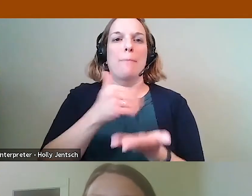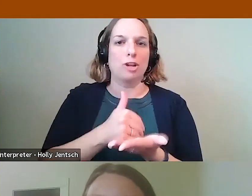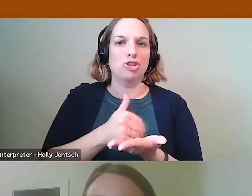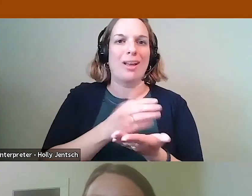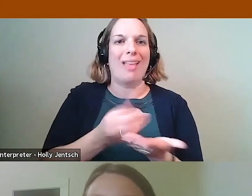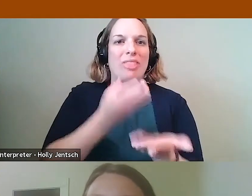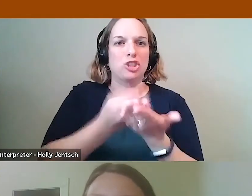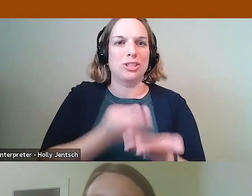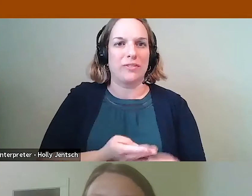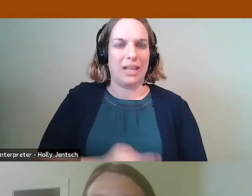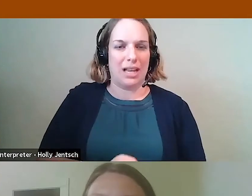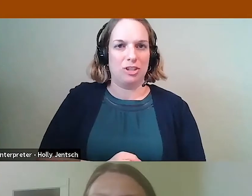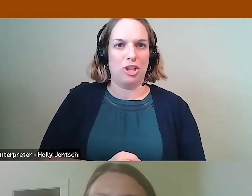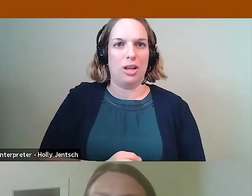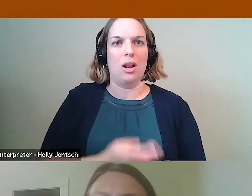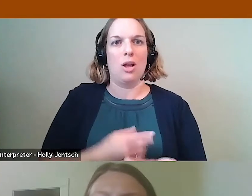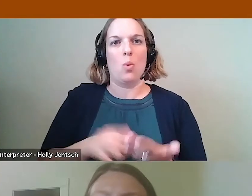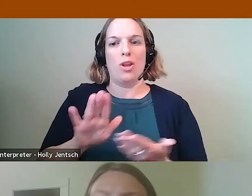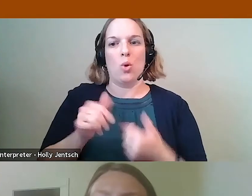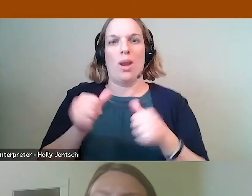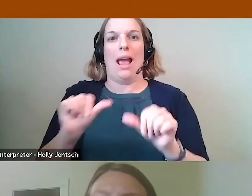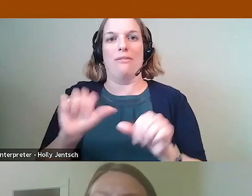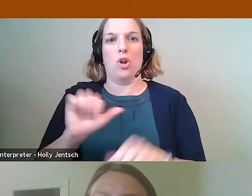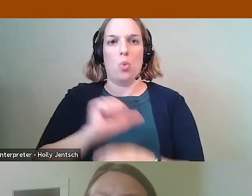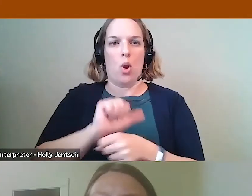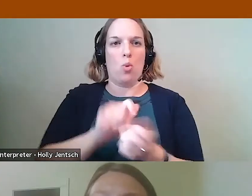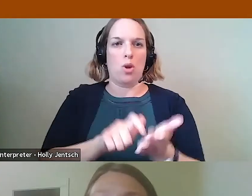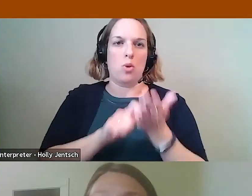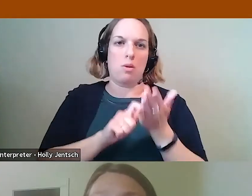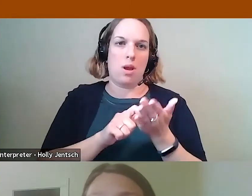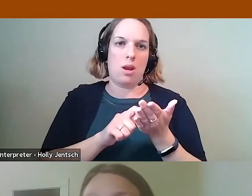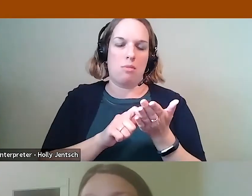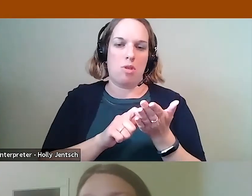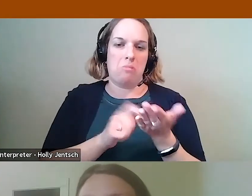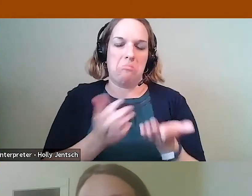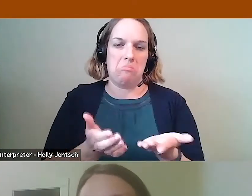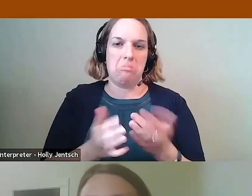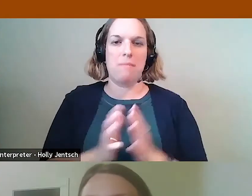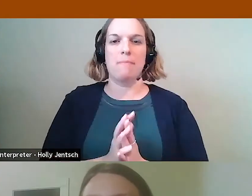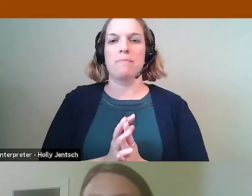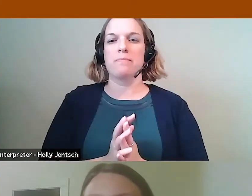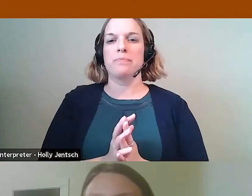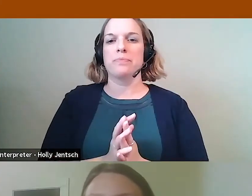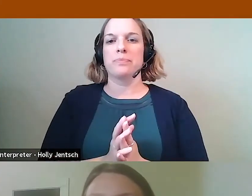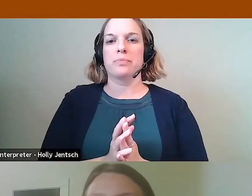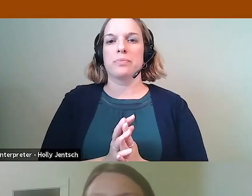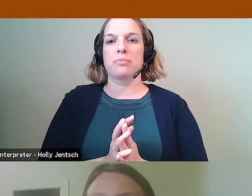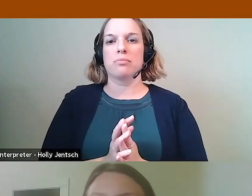is going to be. And just intuitively, you should be able to see